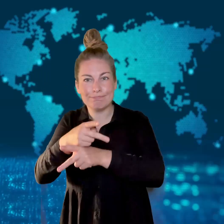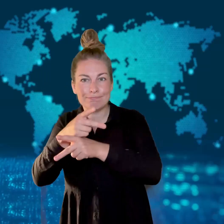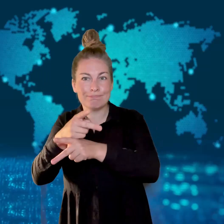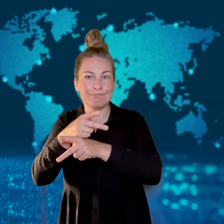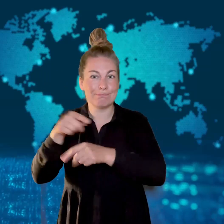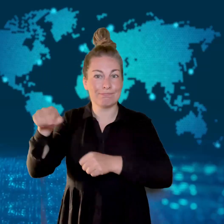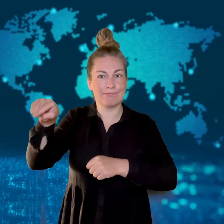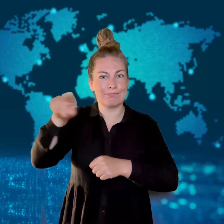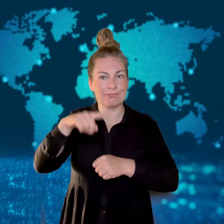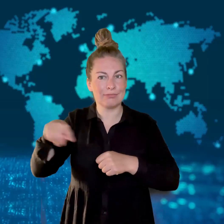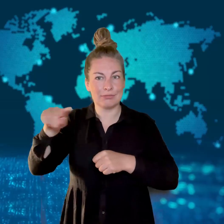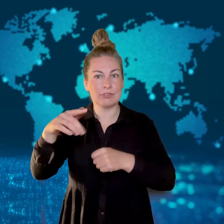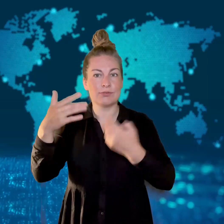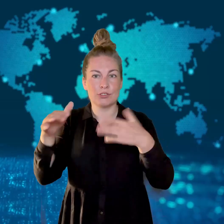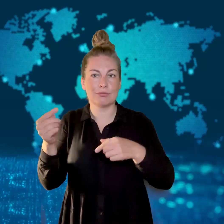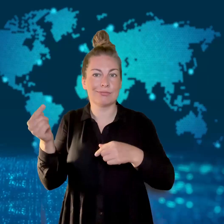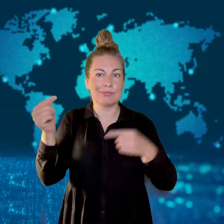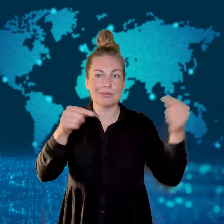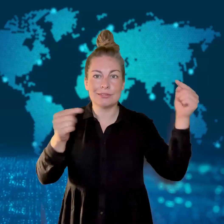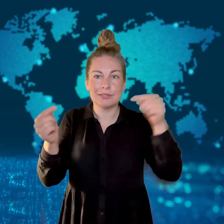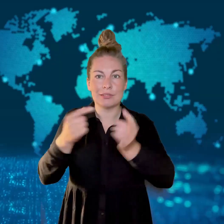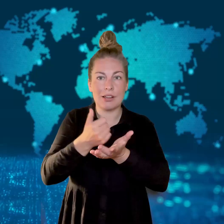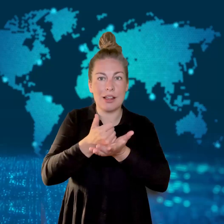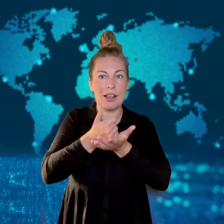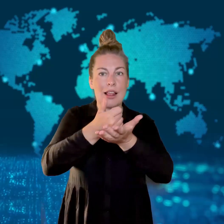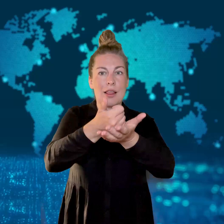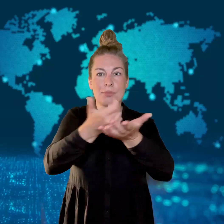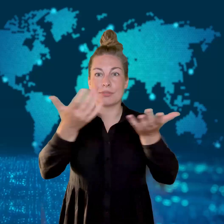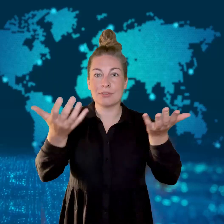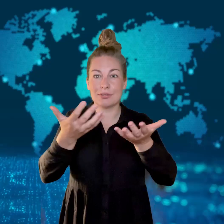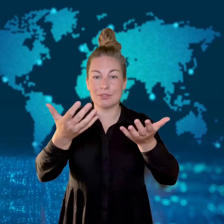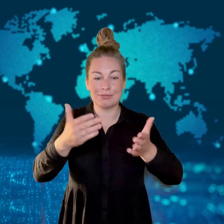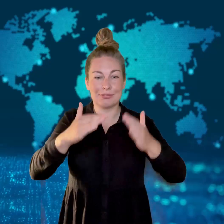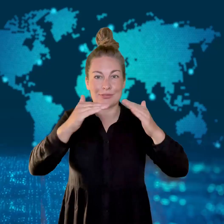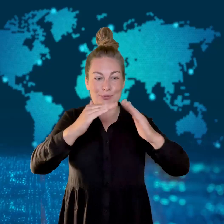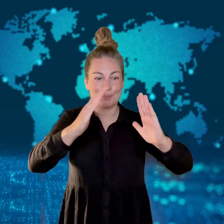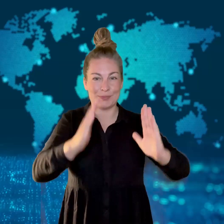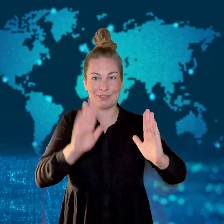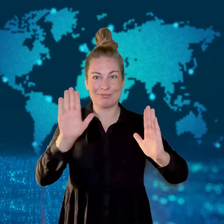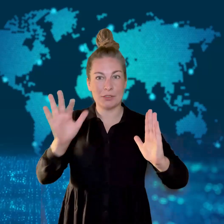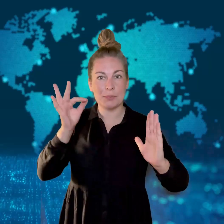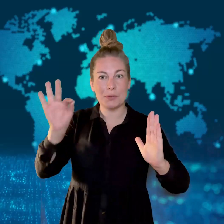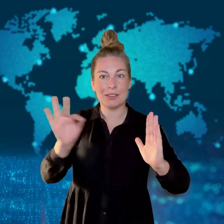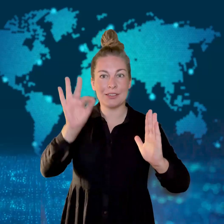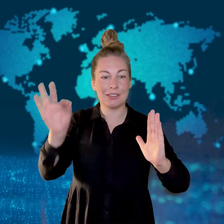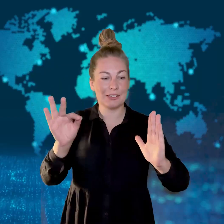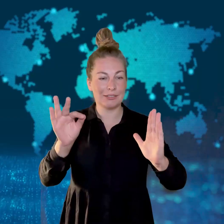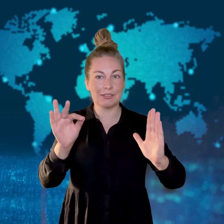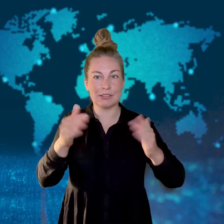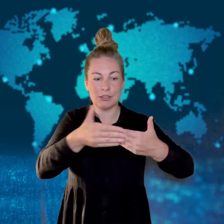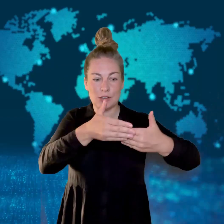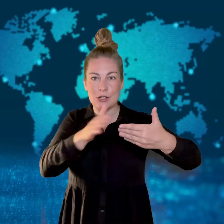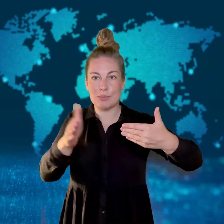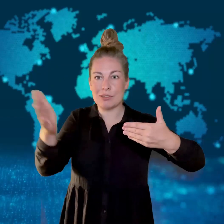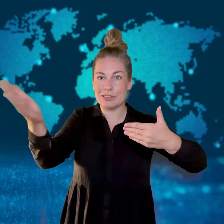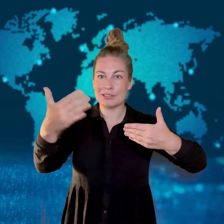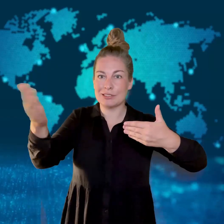Several local beekeepers helped to get the bees back in their hives,